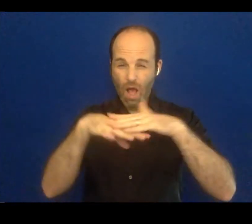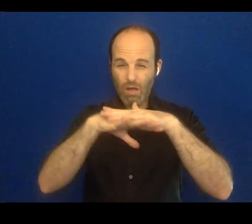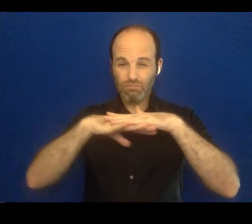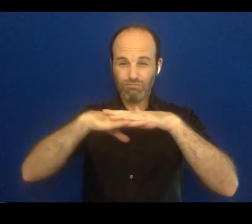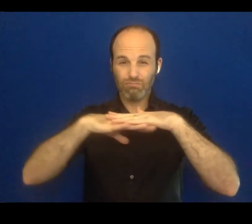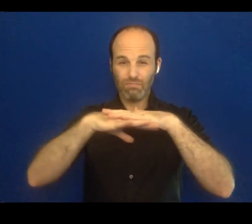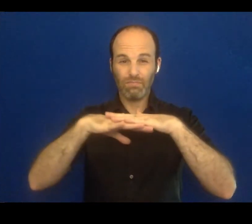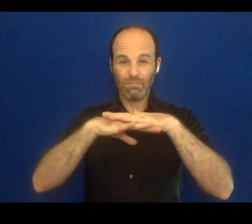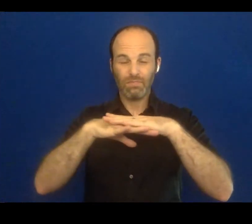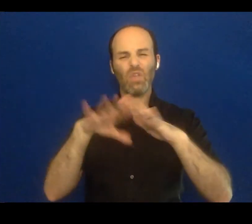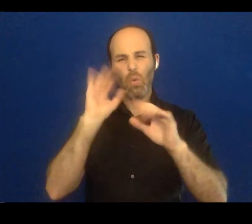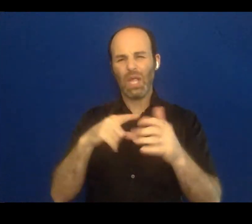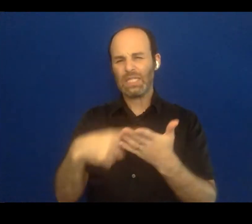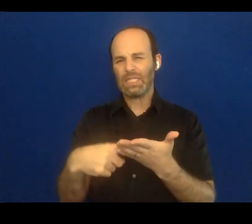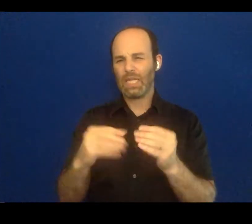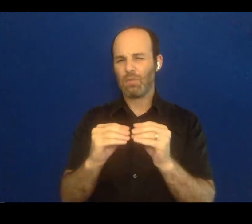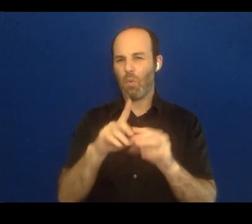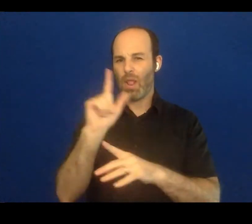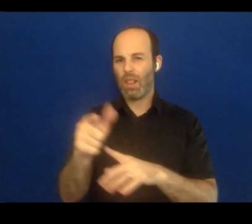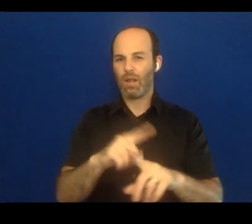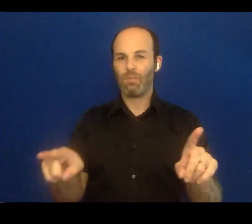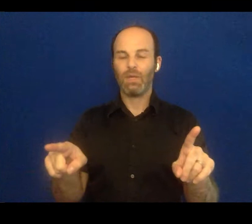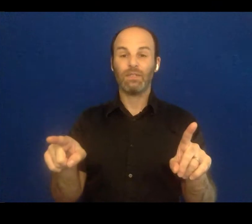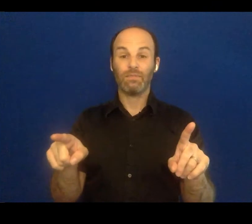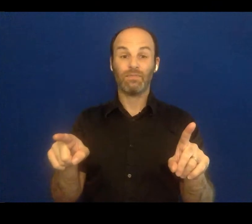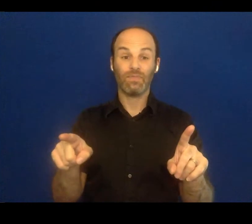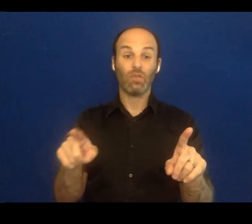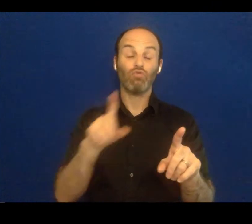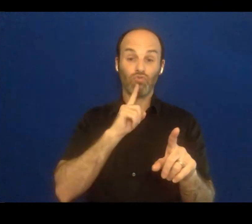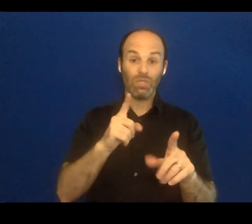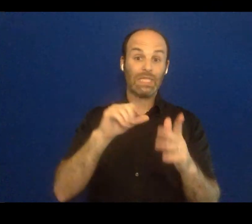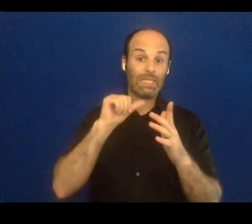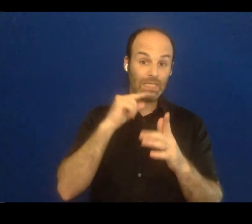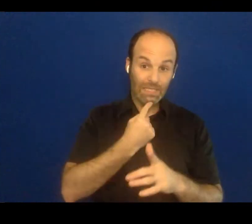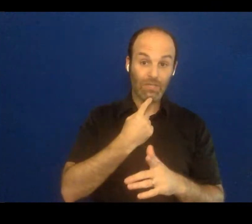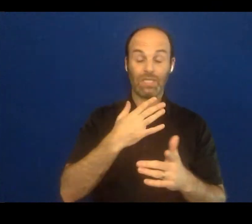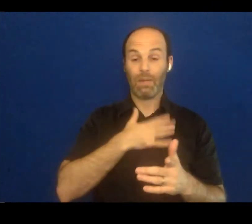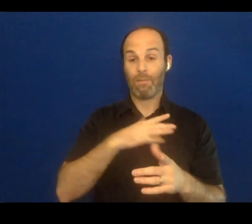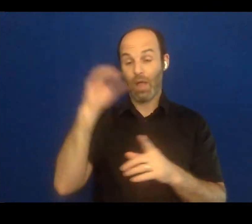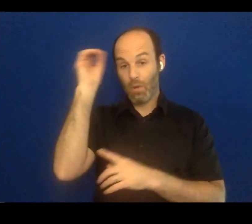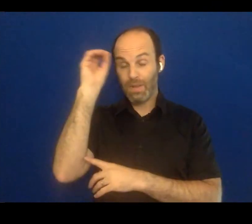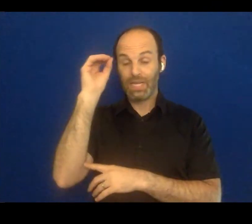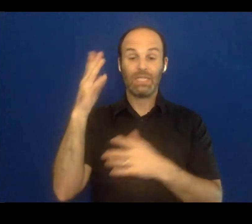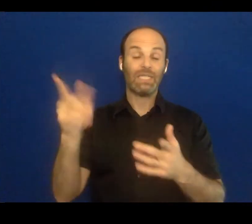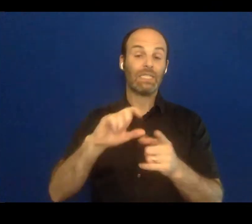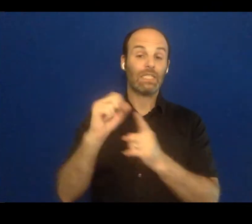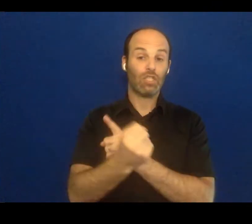OBVIOUS AND WE'LL GET INTO IT LATER, BUT ARE SITUATIONS WHERE YOU HAVE A HEALTHCARE SERVICE